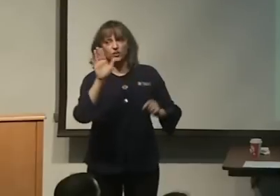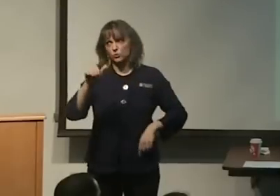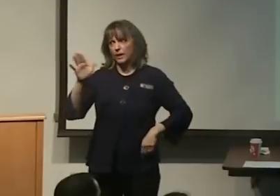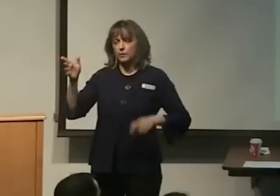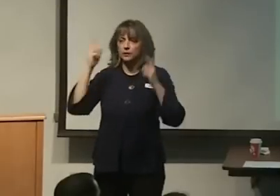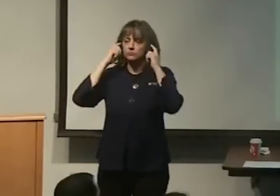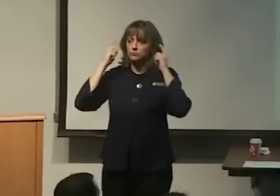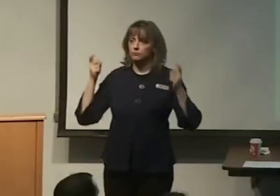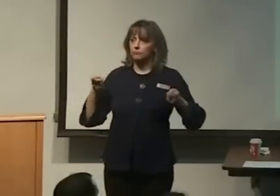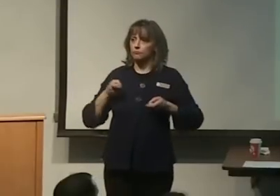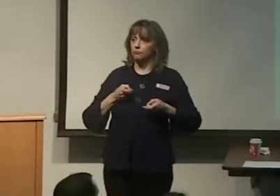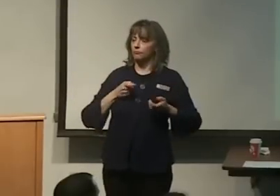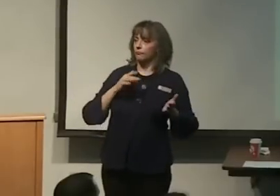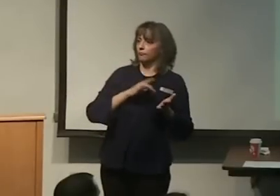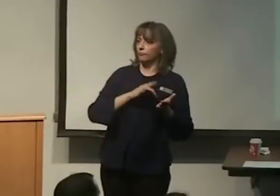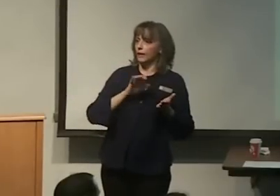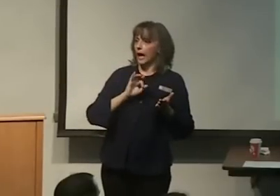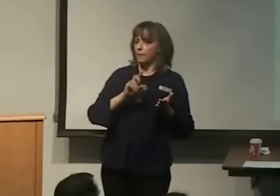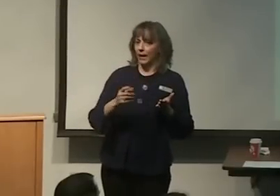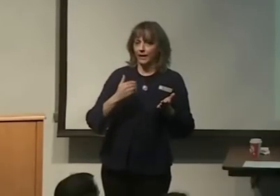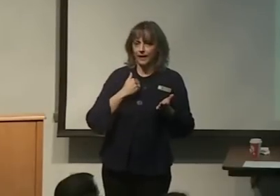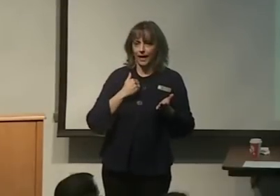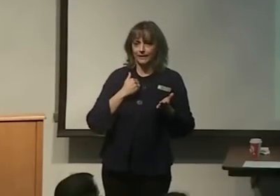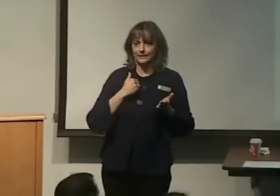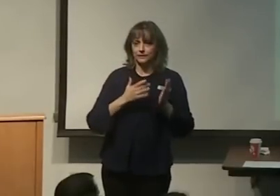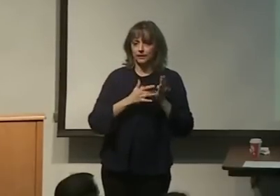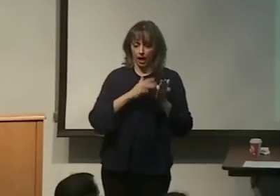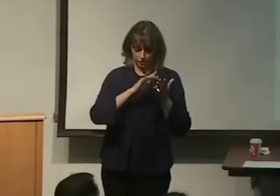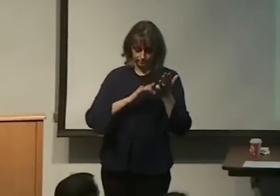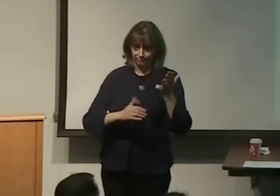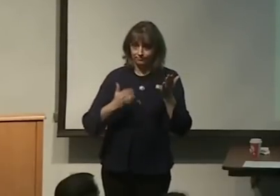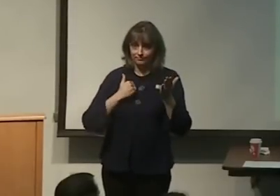and he turns off his iPod. There's an internet cafe in Timbuktu.